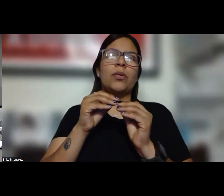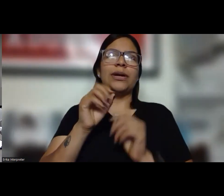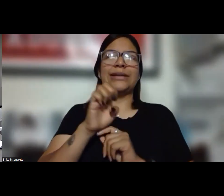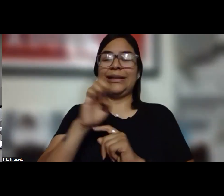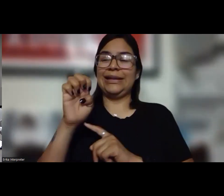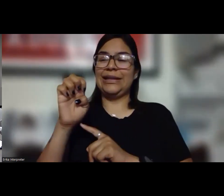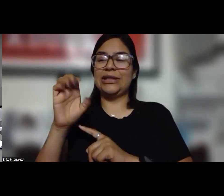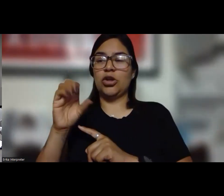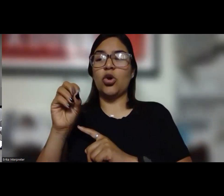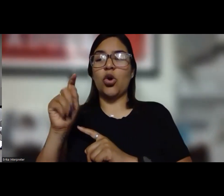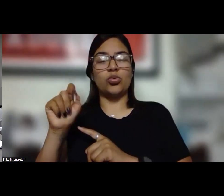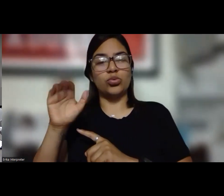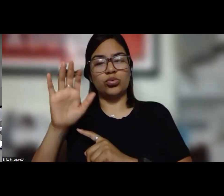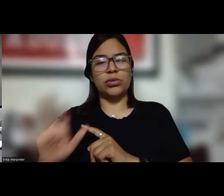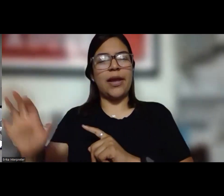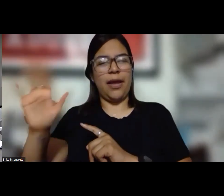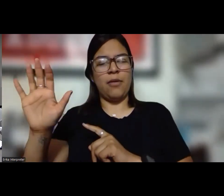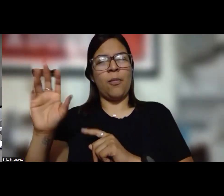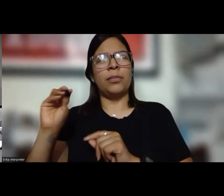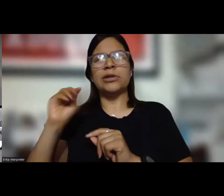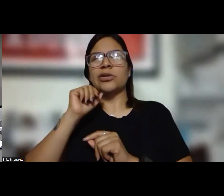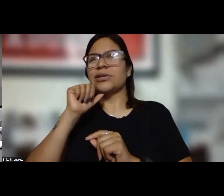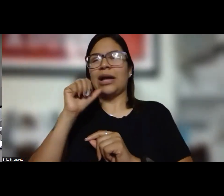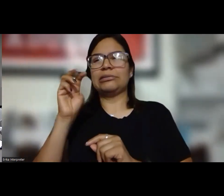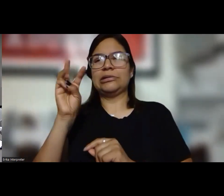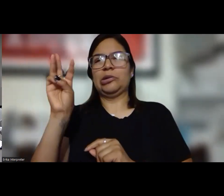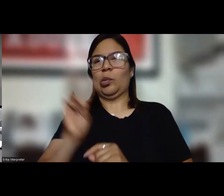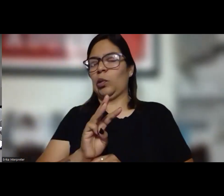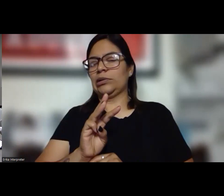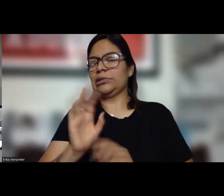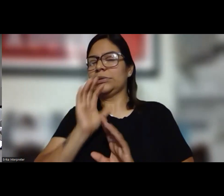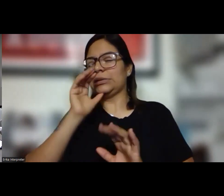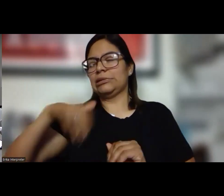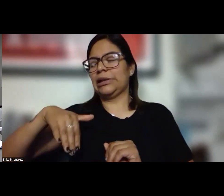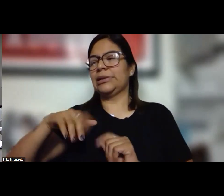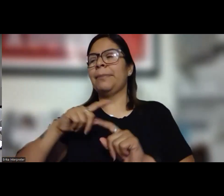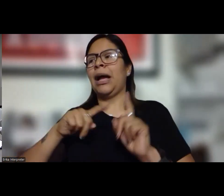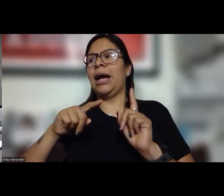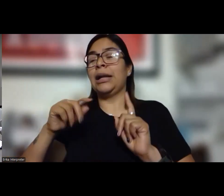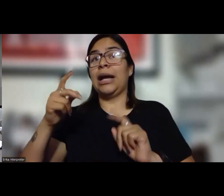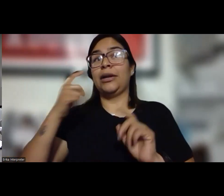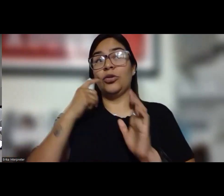hasn't really come uh to the West as far as I understand but at the US aging conference